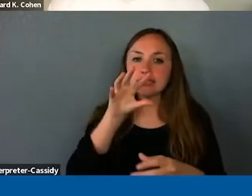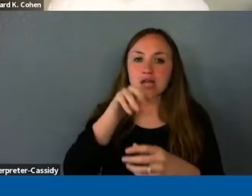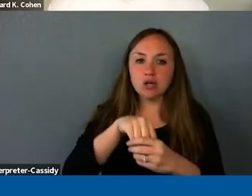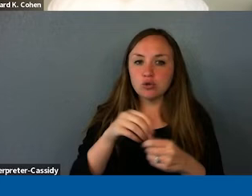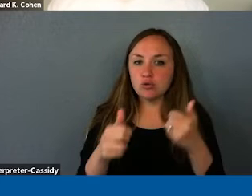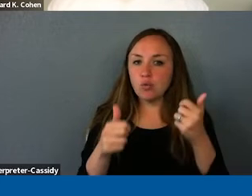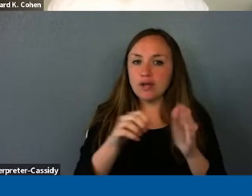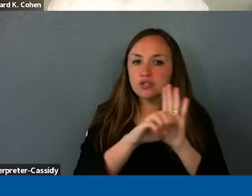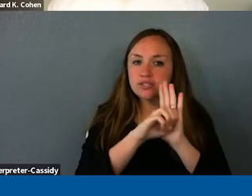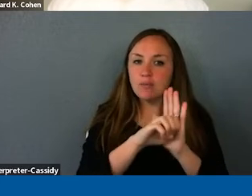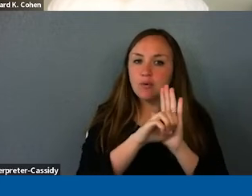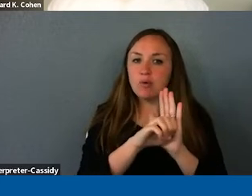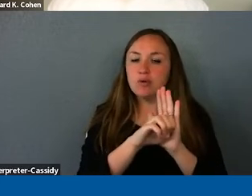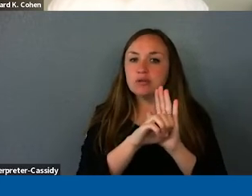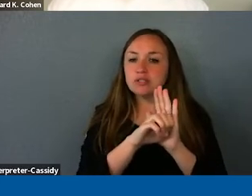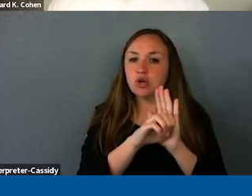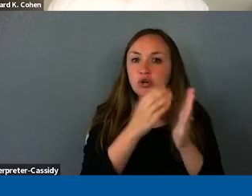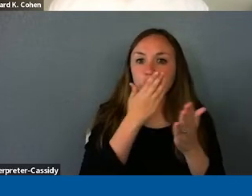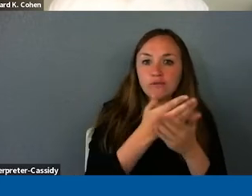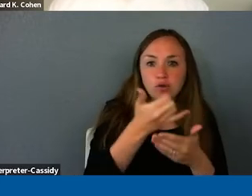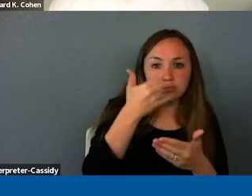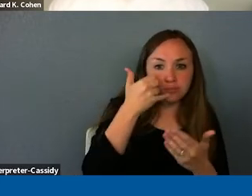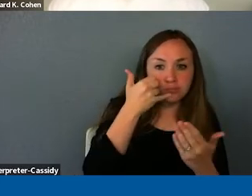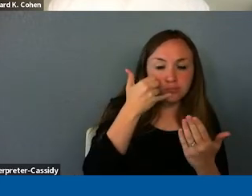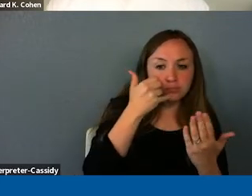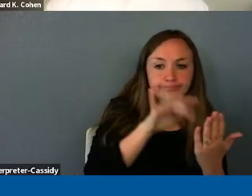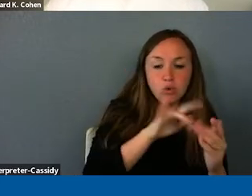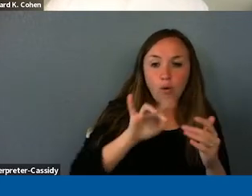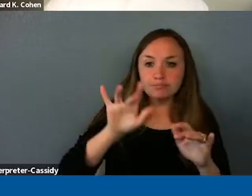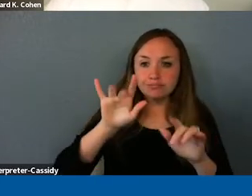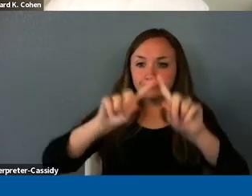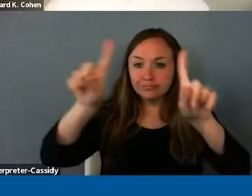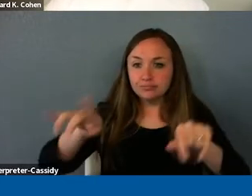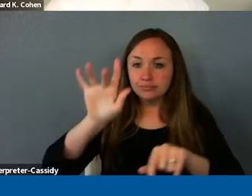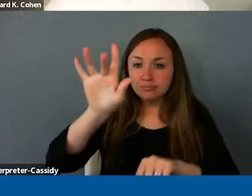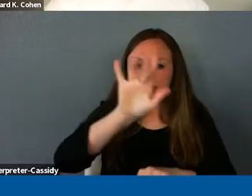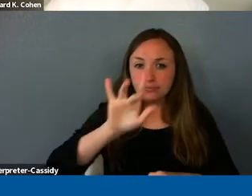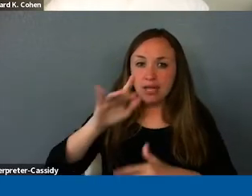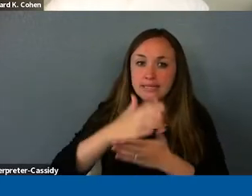are compatible with mobile browsers or touch interfaces. While some of the examples include specific features